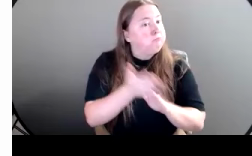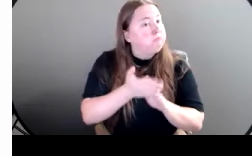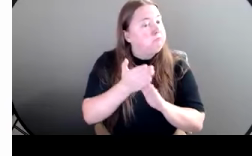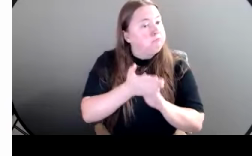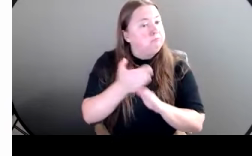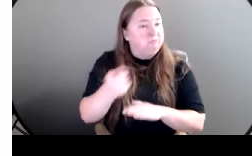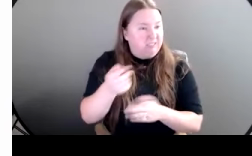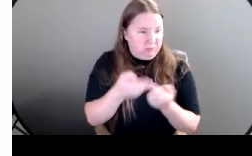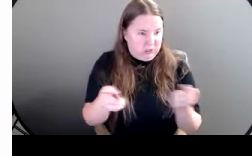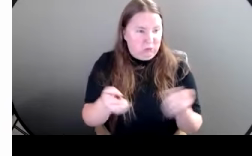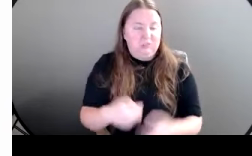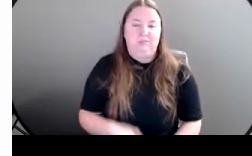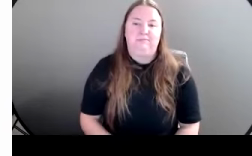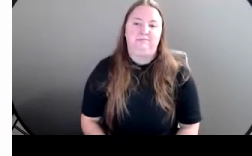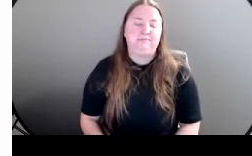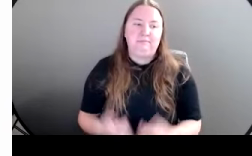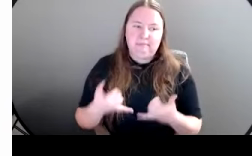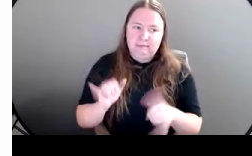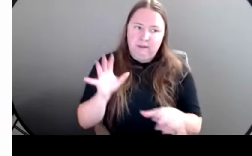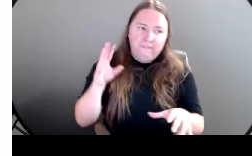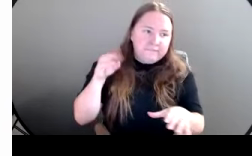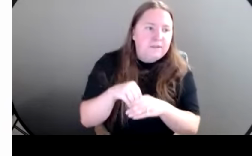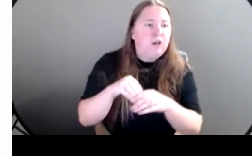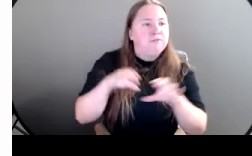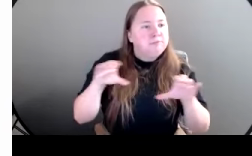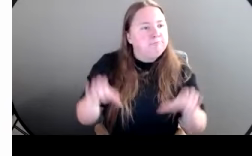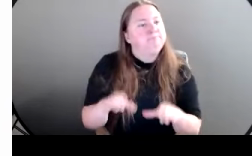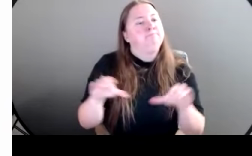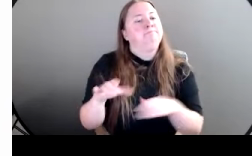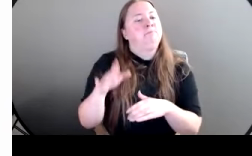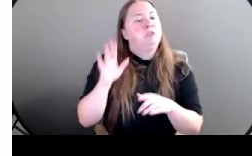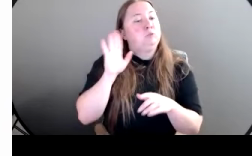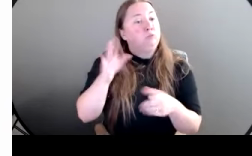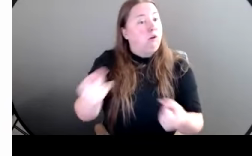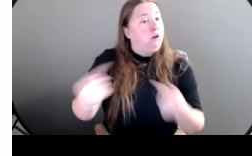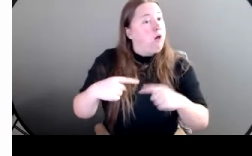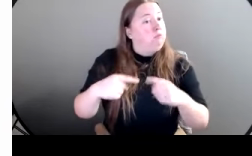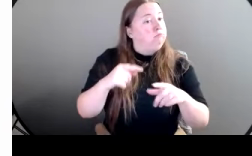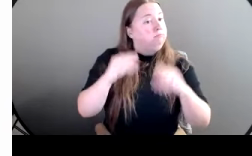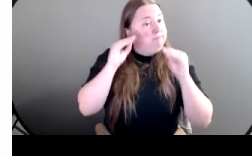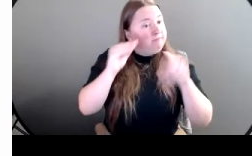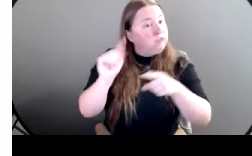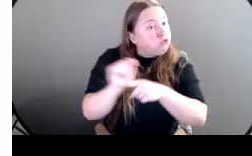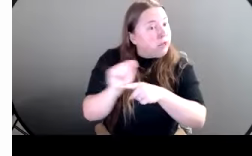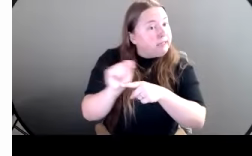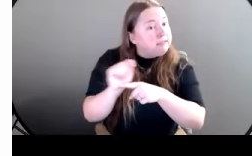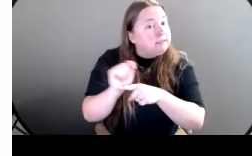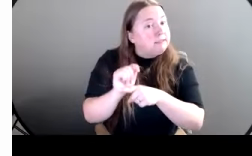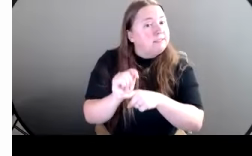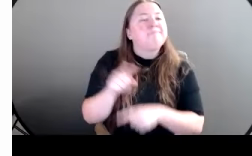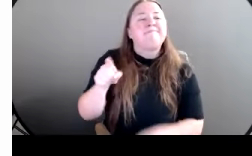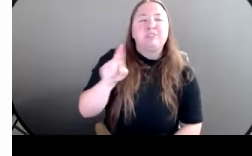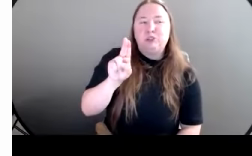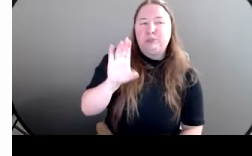involved in doing that will also come and do the trainings himself. UC Davis. Oh, Davis. Okay. Yes.